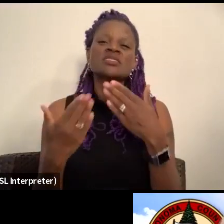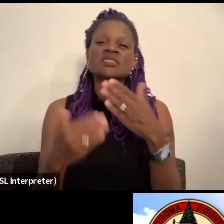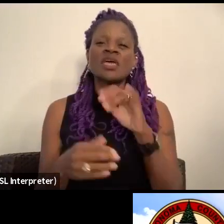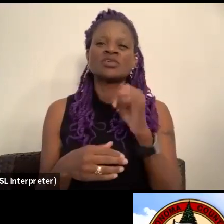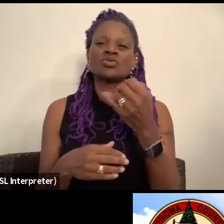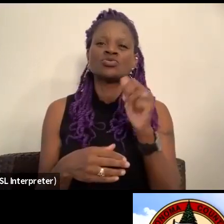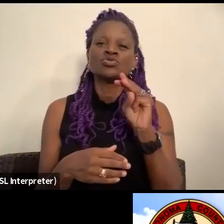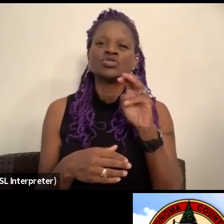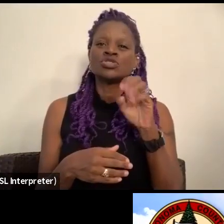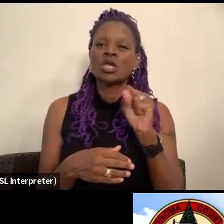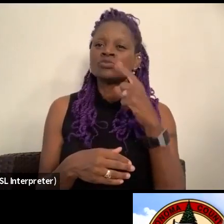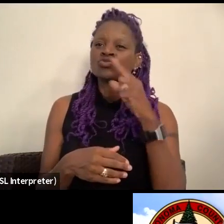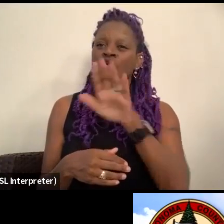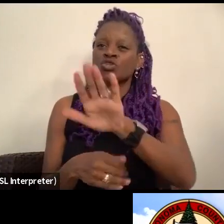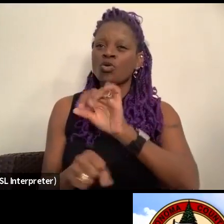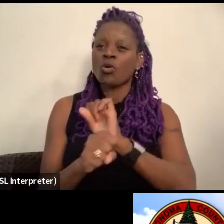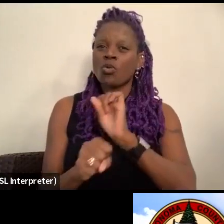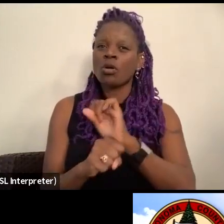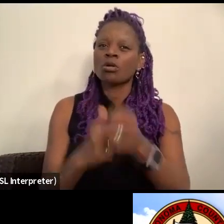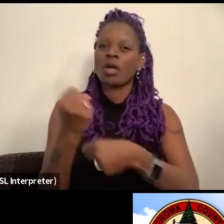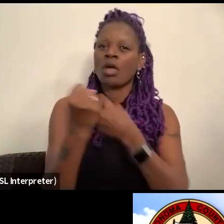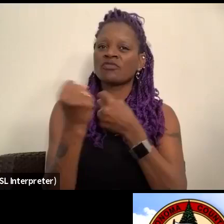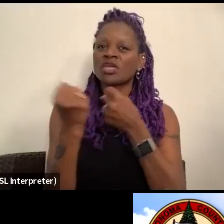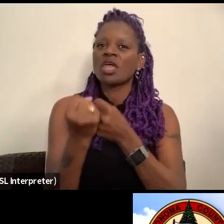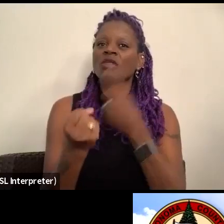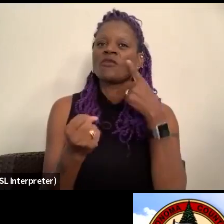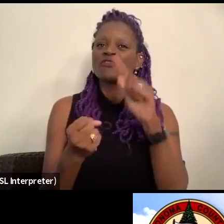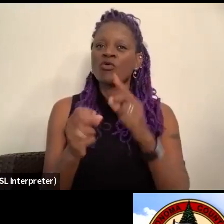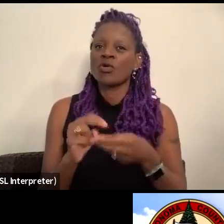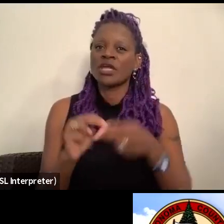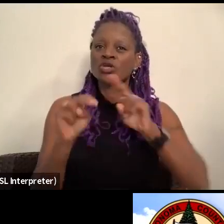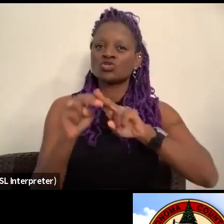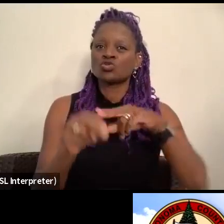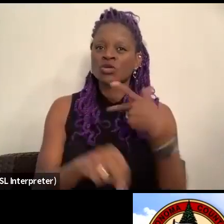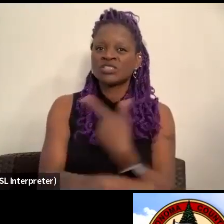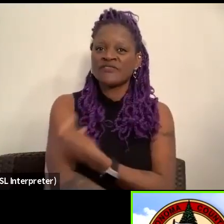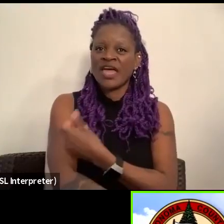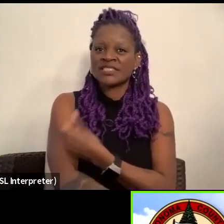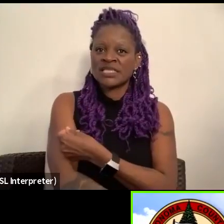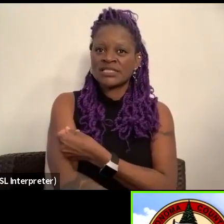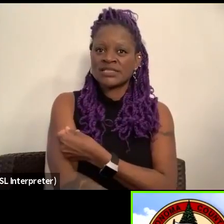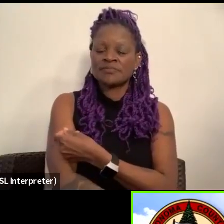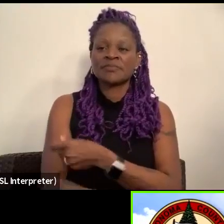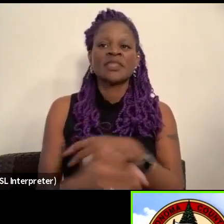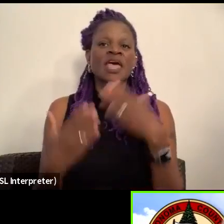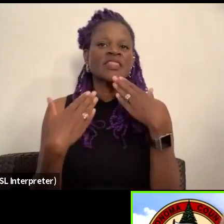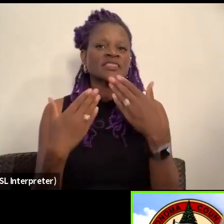and advocating for increased vaccine supply. Thank you, Chas Hopkins, it's good to be